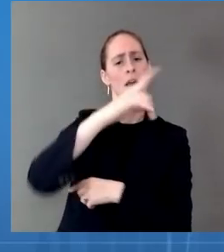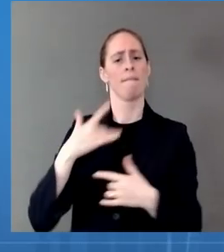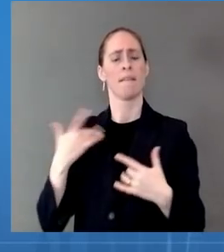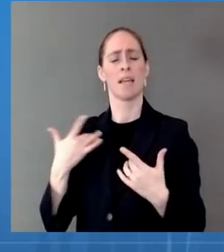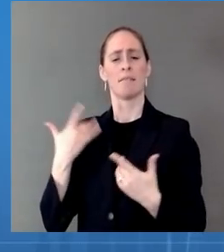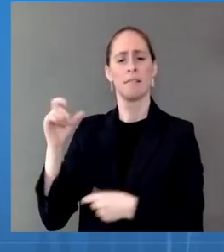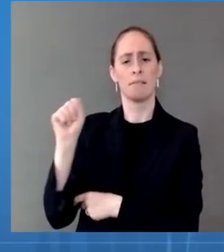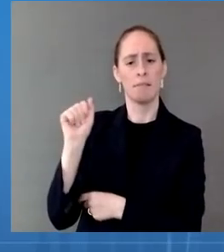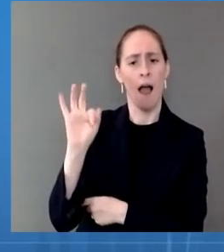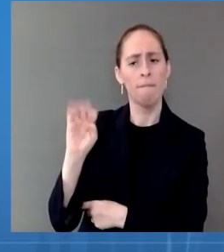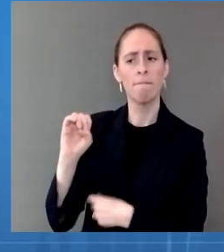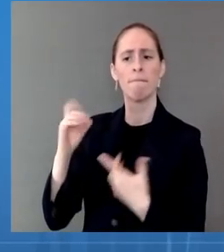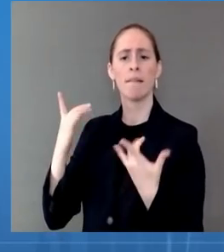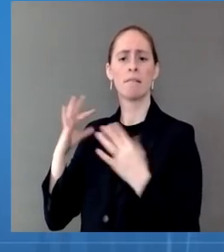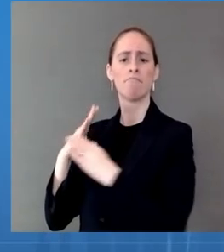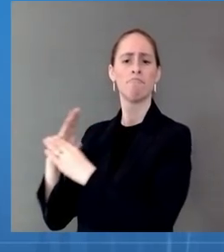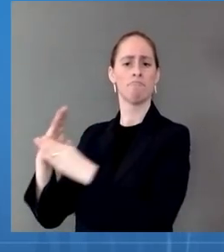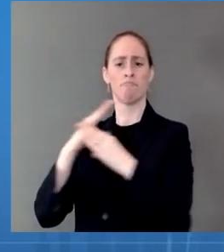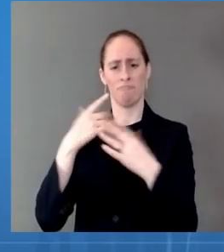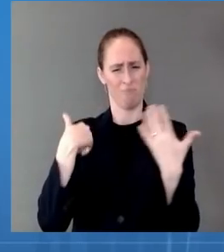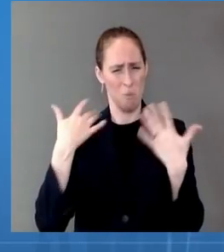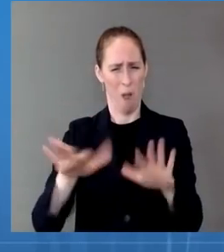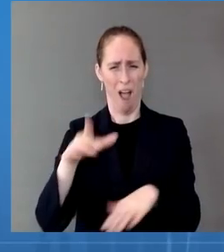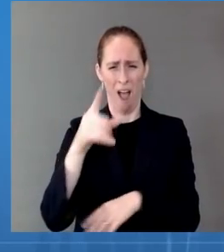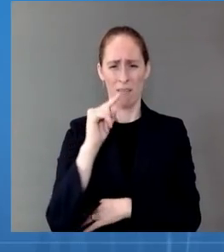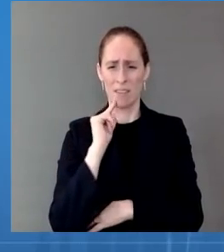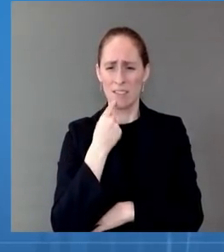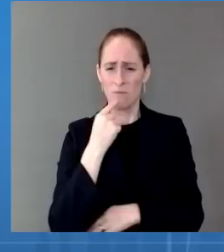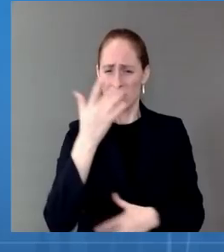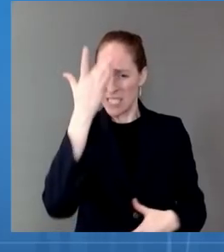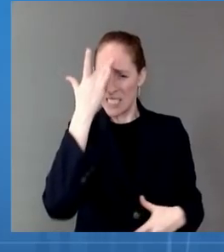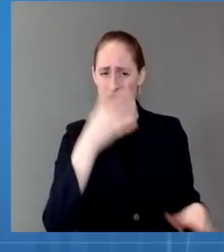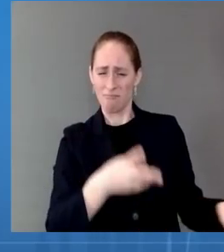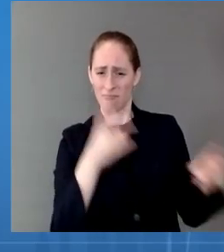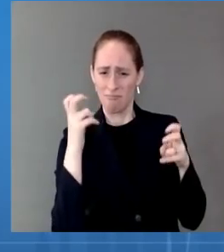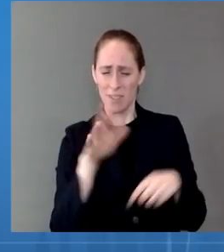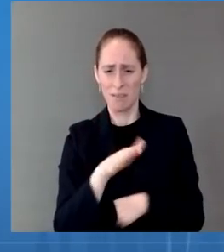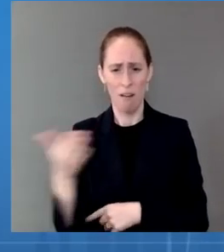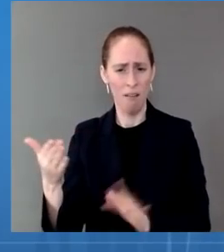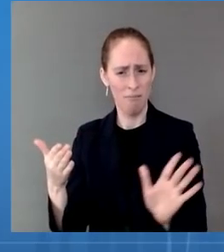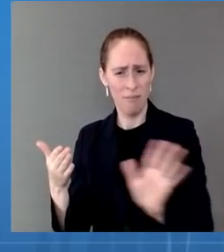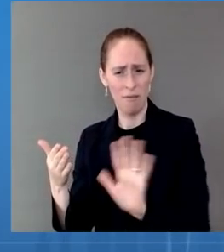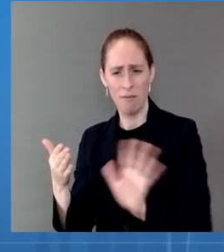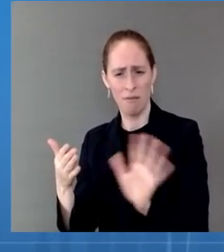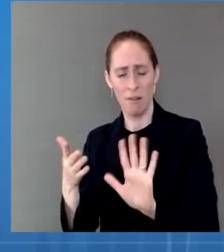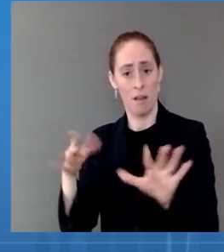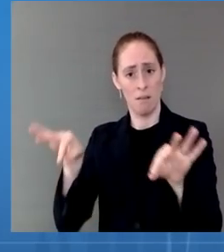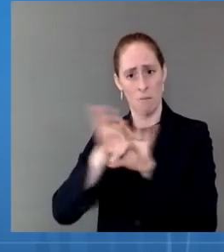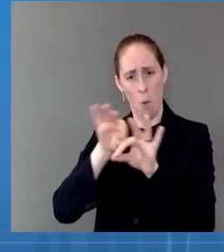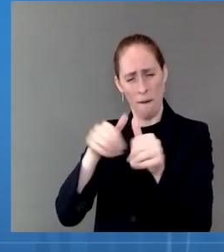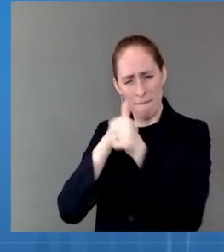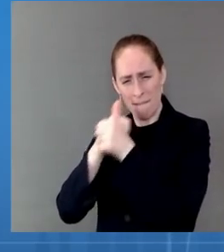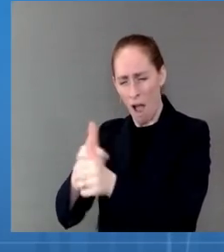As always, we are following the science. There have been over 15 million booster doses administered in the United States and.